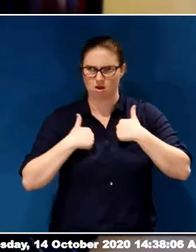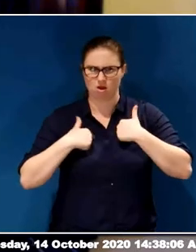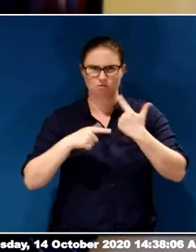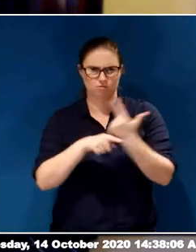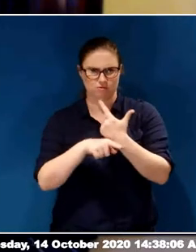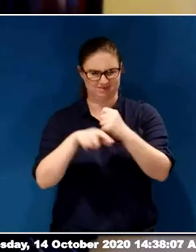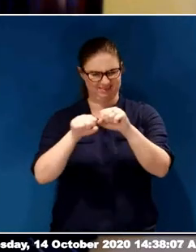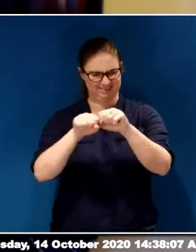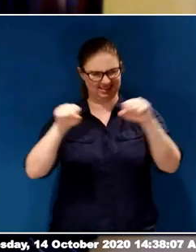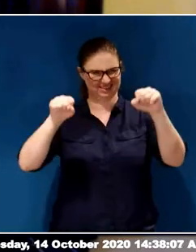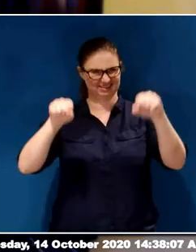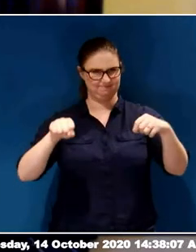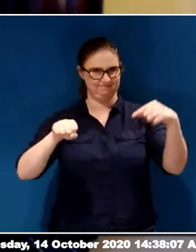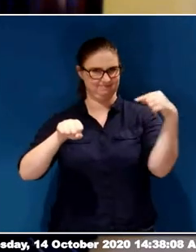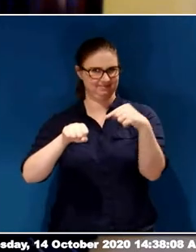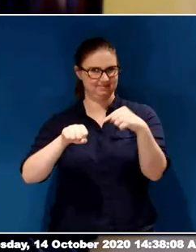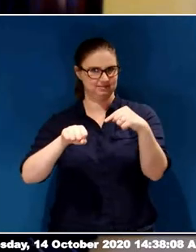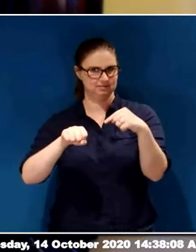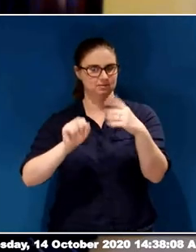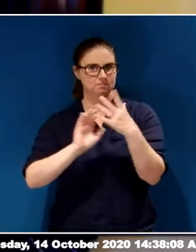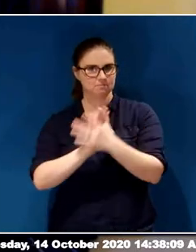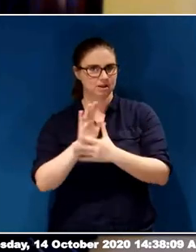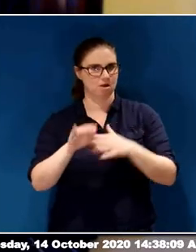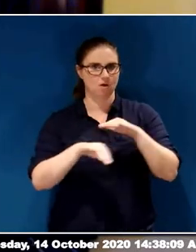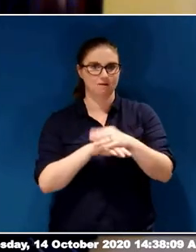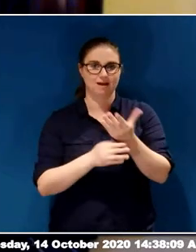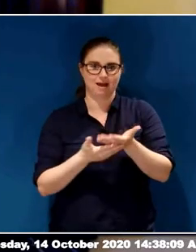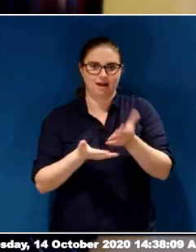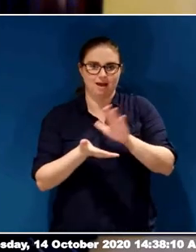is used, and how schools are supported to use it well.